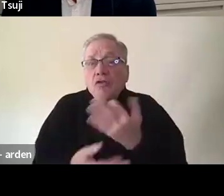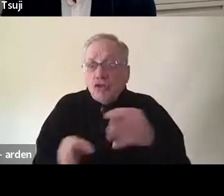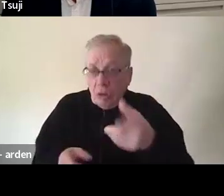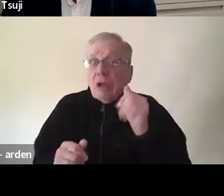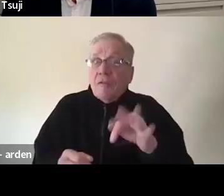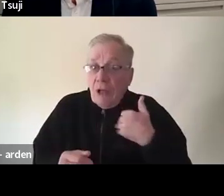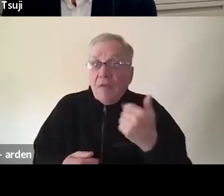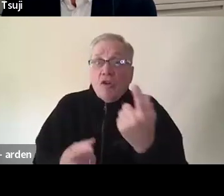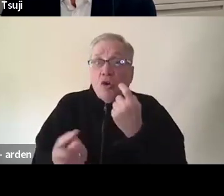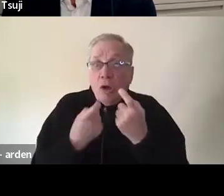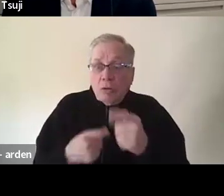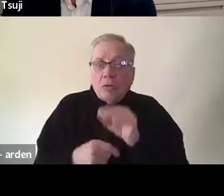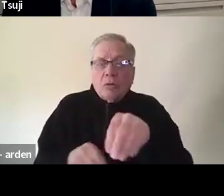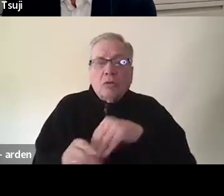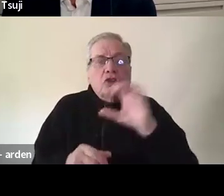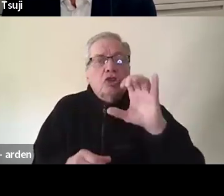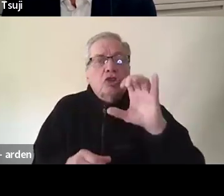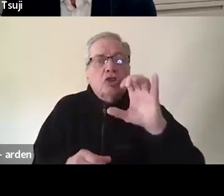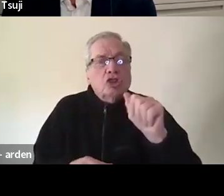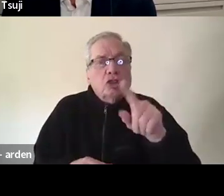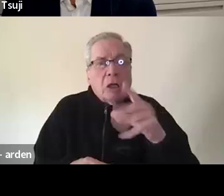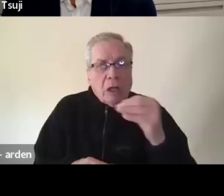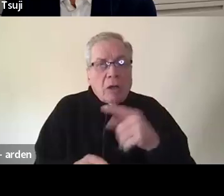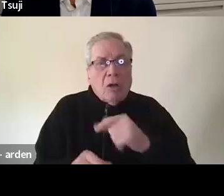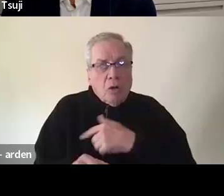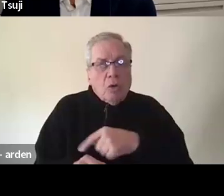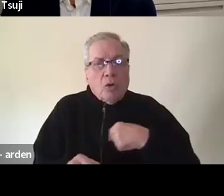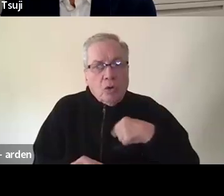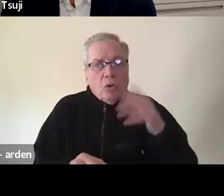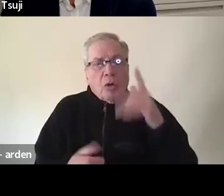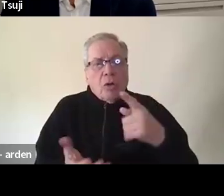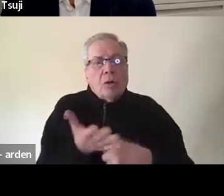to raise your hand, or go in the chat to ask any questions before we go into a breakout session.